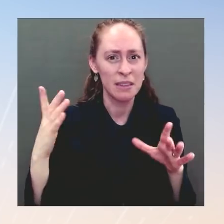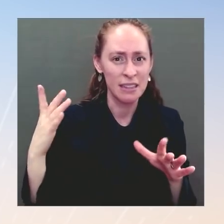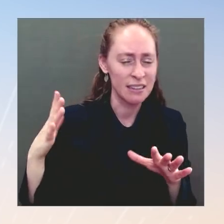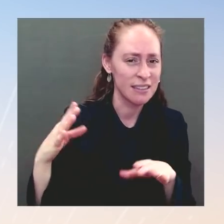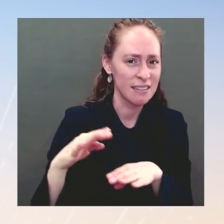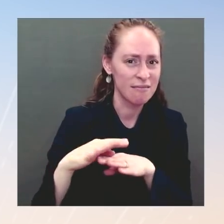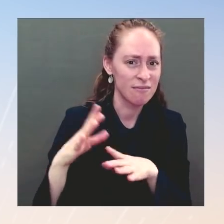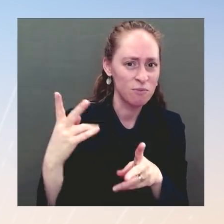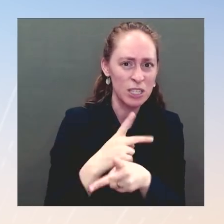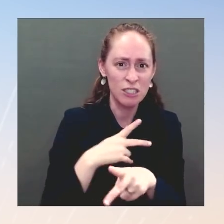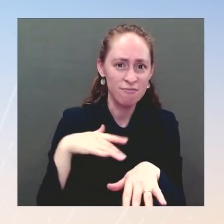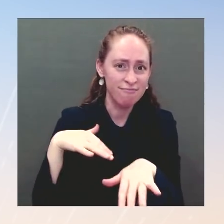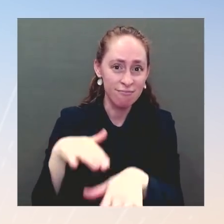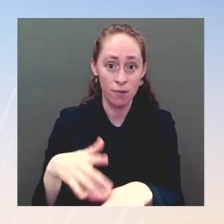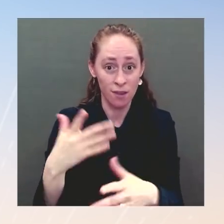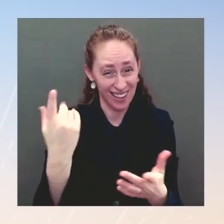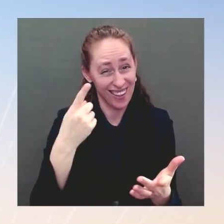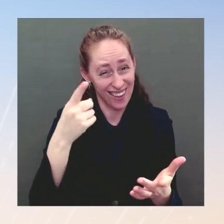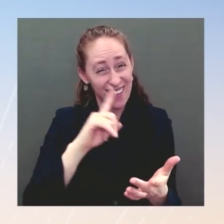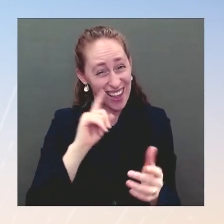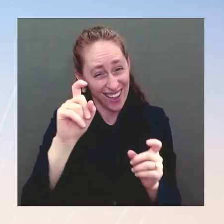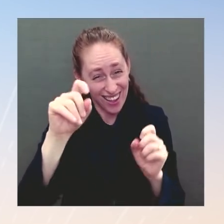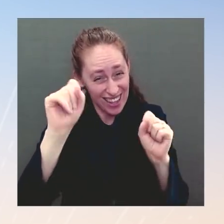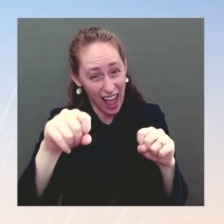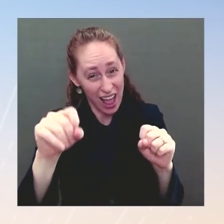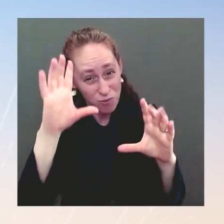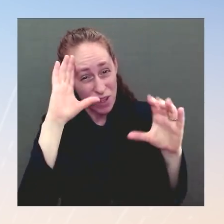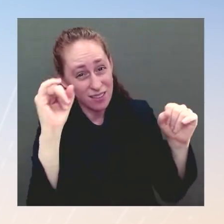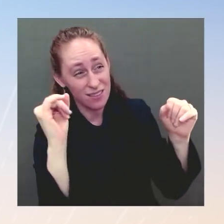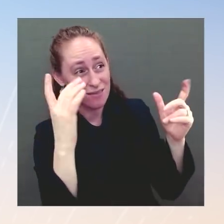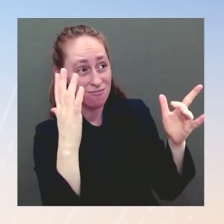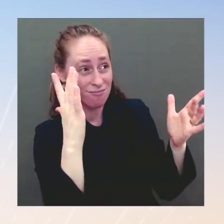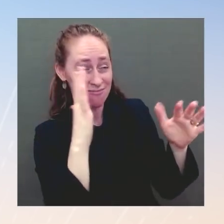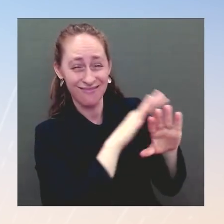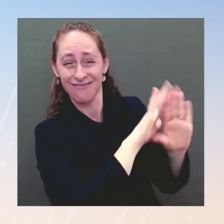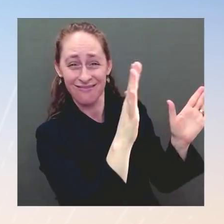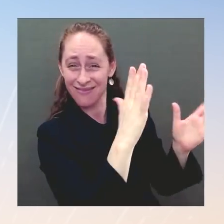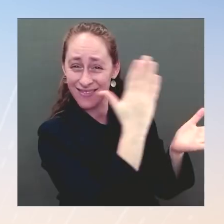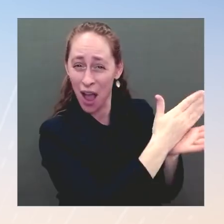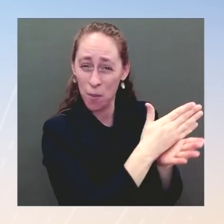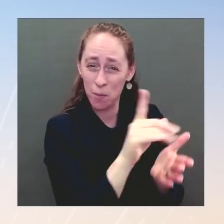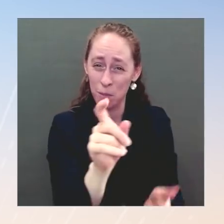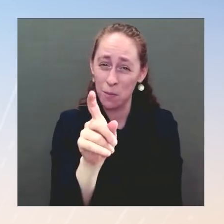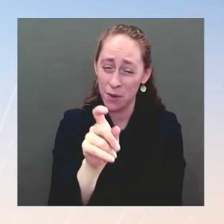Ms. Psaki: Well, I think -- what I -- I think what's important to note here is we have been saying "imminent" for days now.